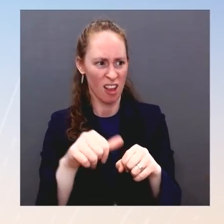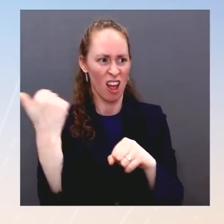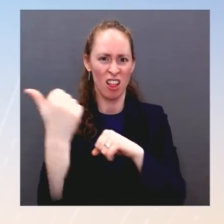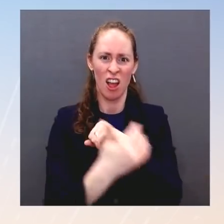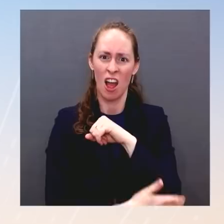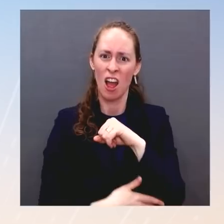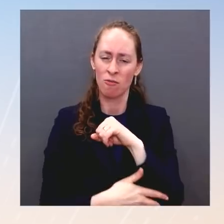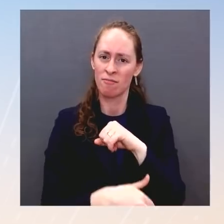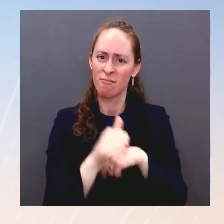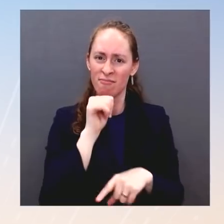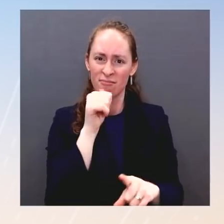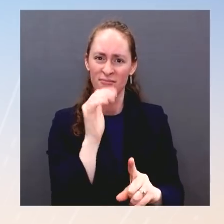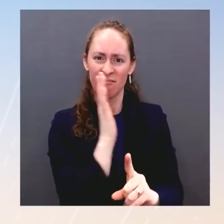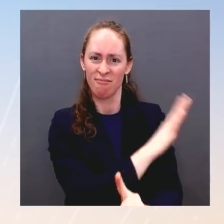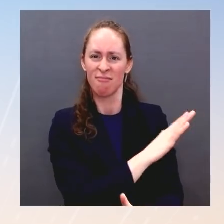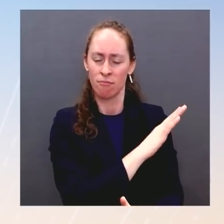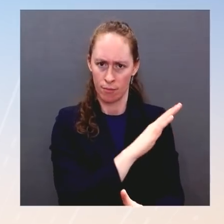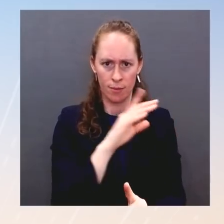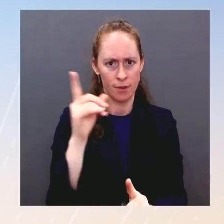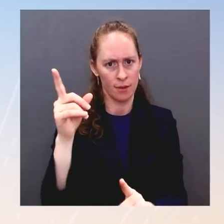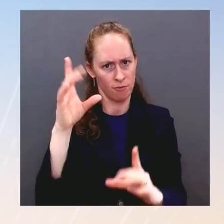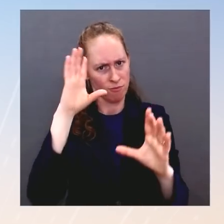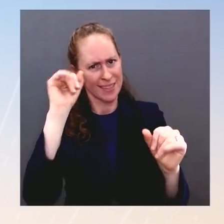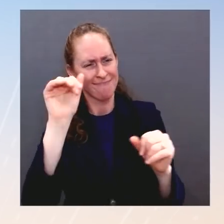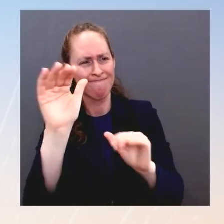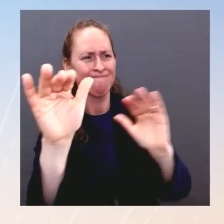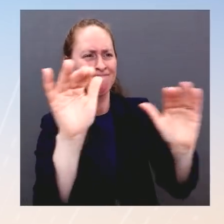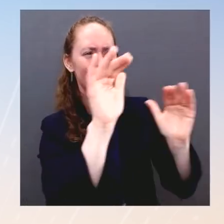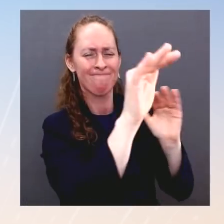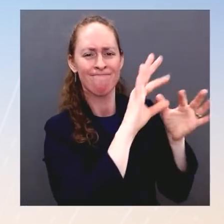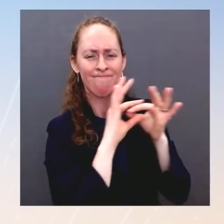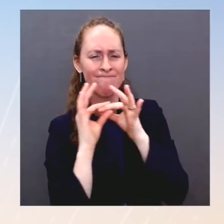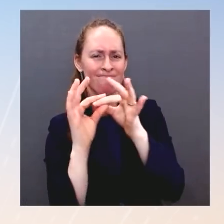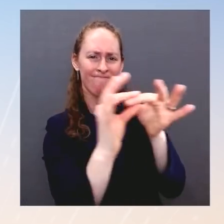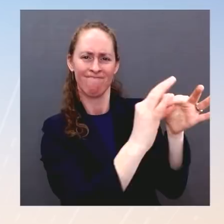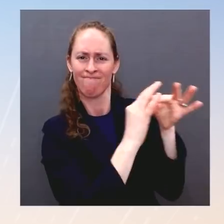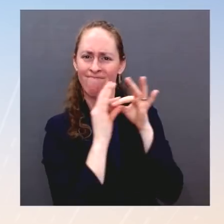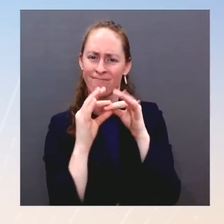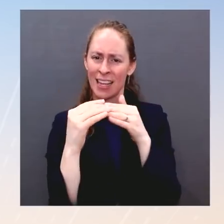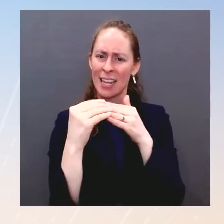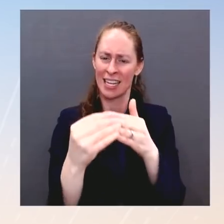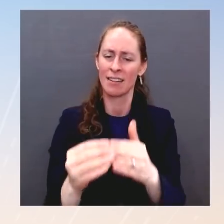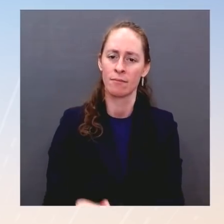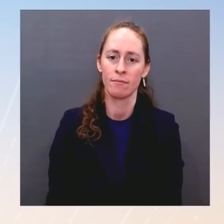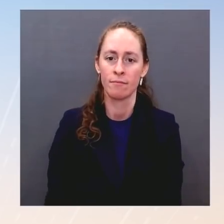of what is going to be in the State of the Union, that's exactly what he said he would do when he was running. Go ahead. The Press: Yeah, so the President said